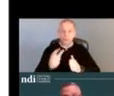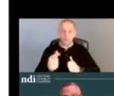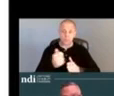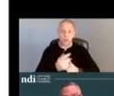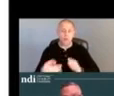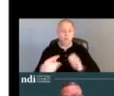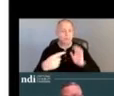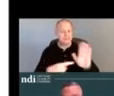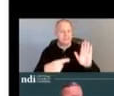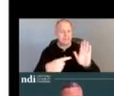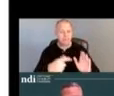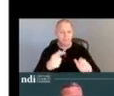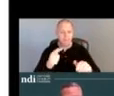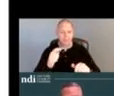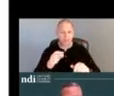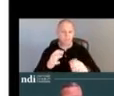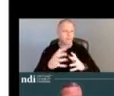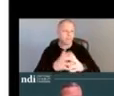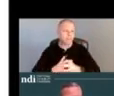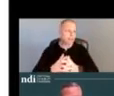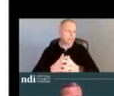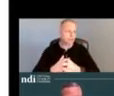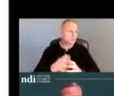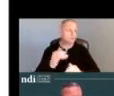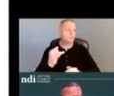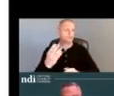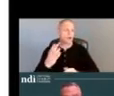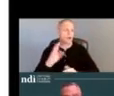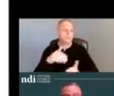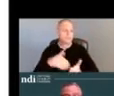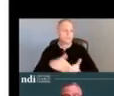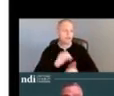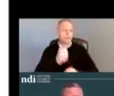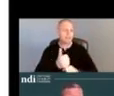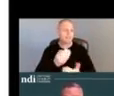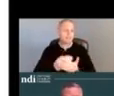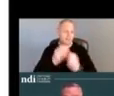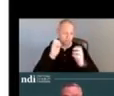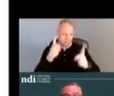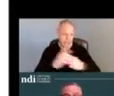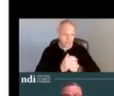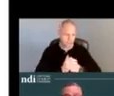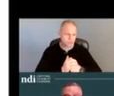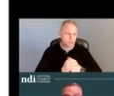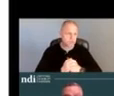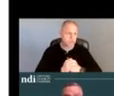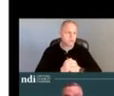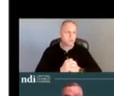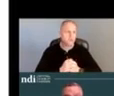of American Job Center Implementing Financial Education. In some areas, they are implementing